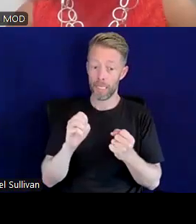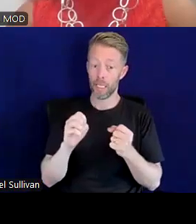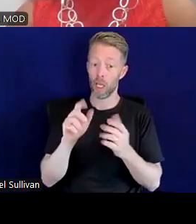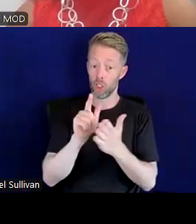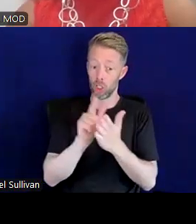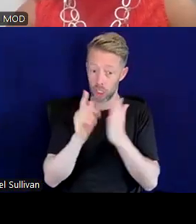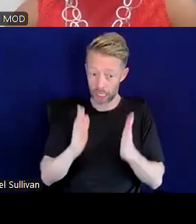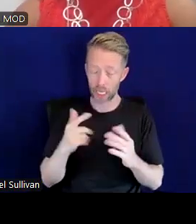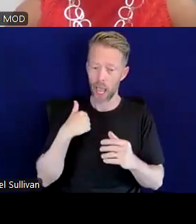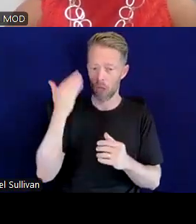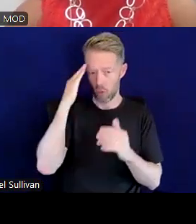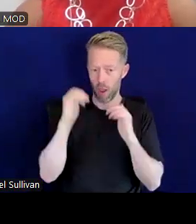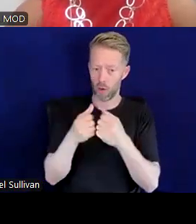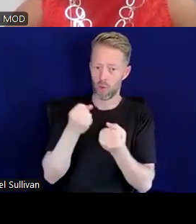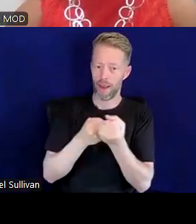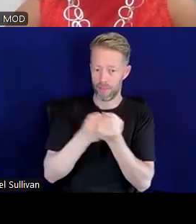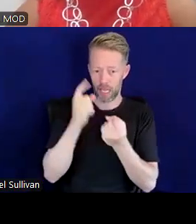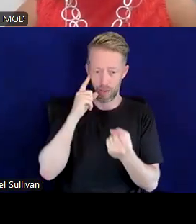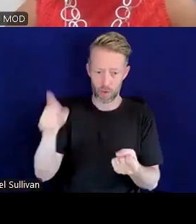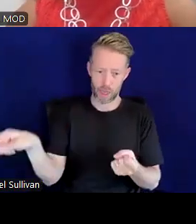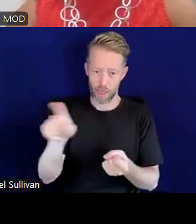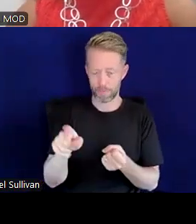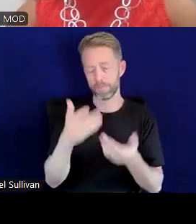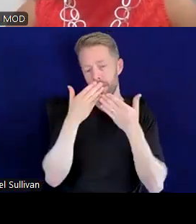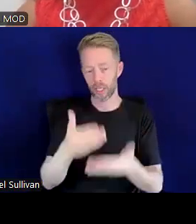advocate for them. Thank you